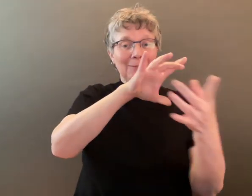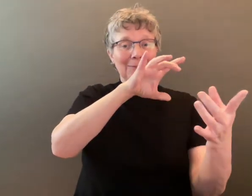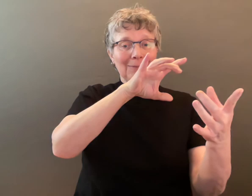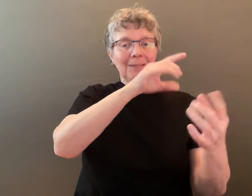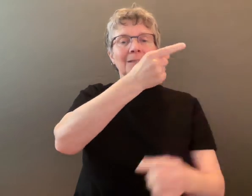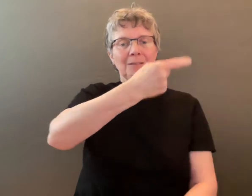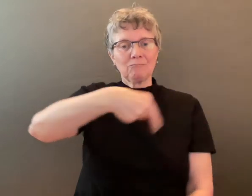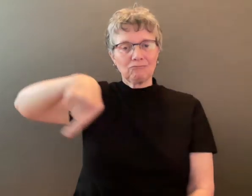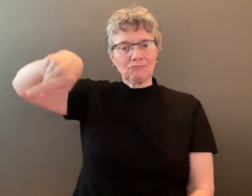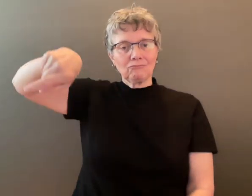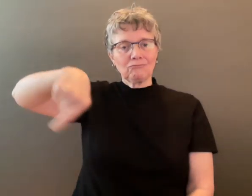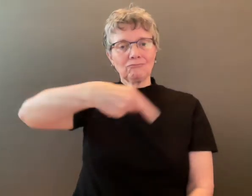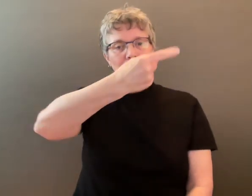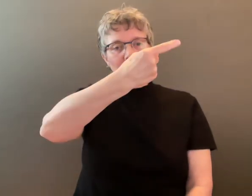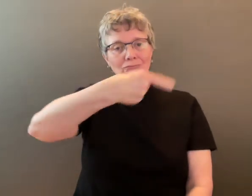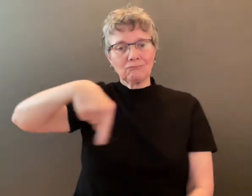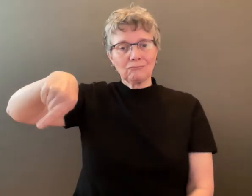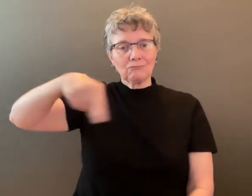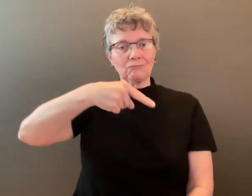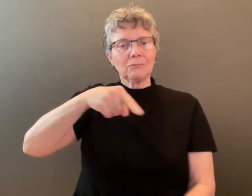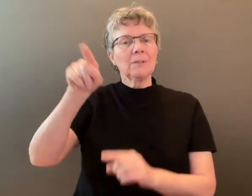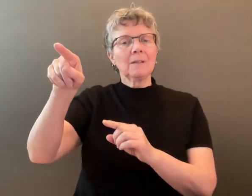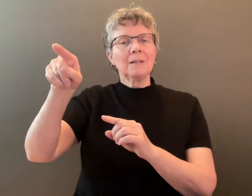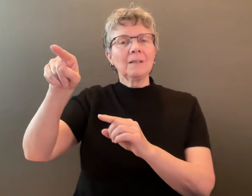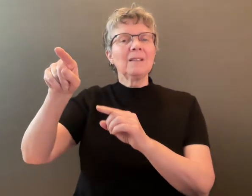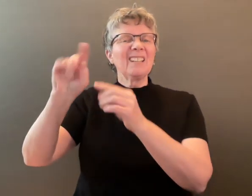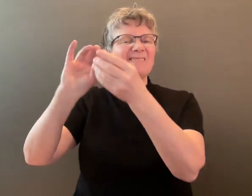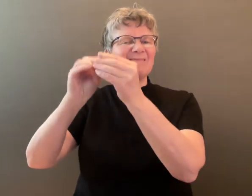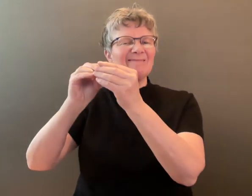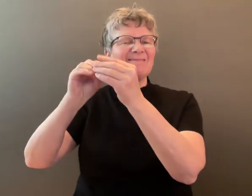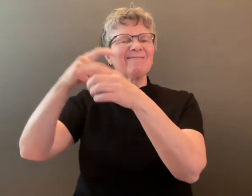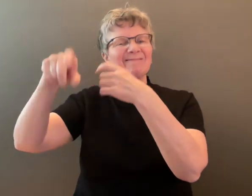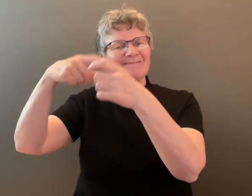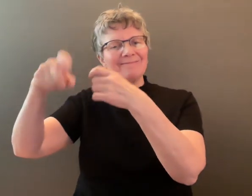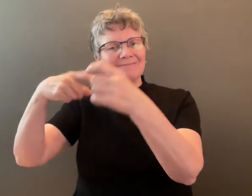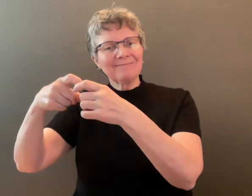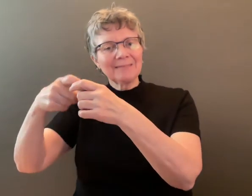play around with all your options and see how they affect the period. Ask yourself,